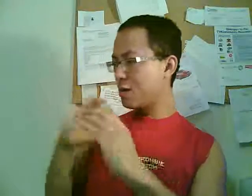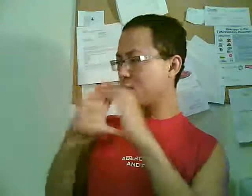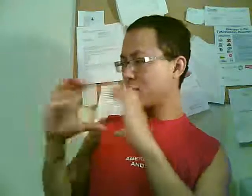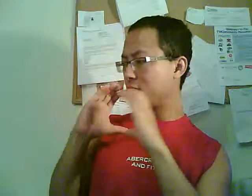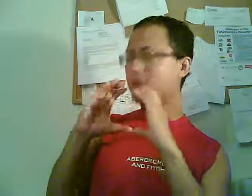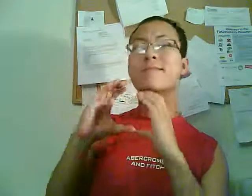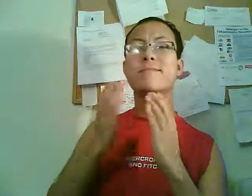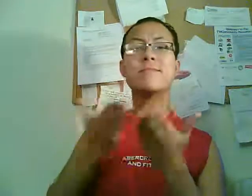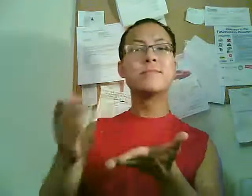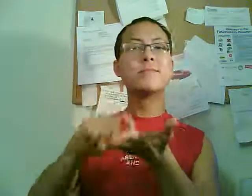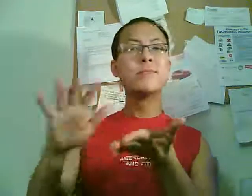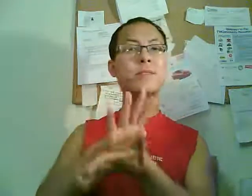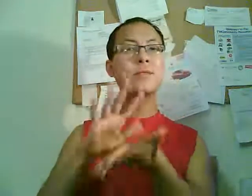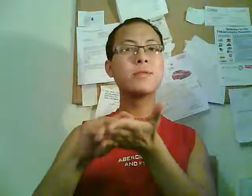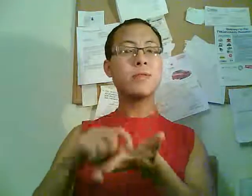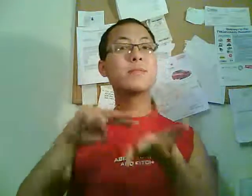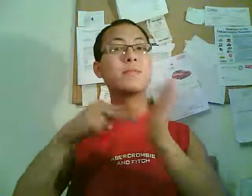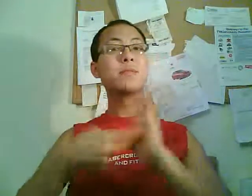"I can communicate by writing instead."